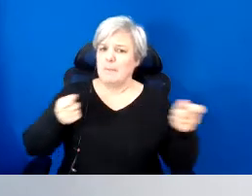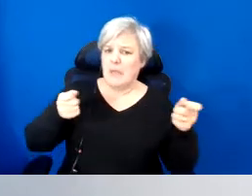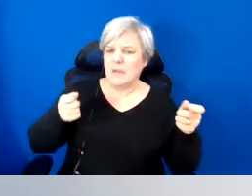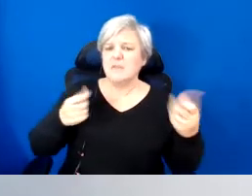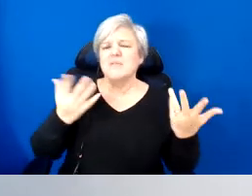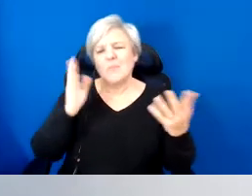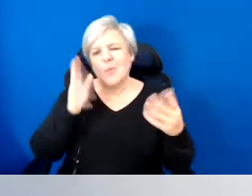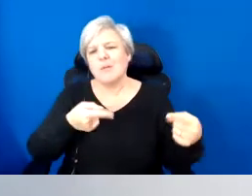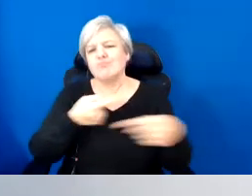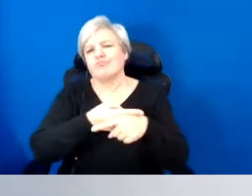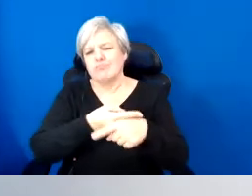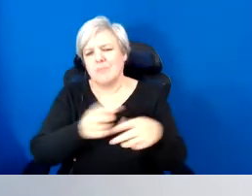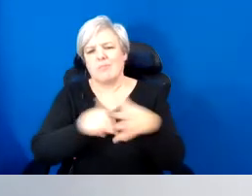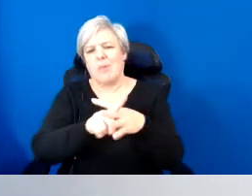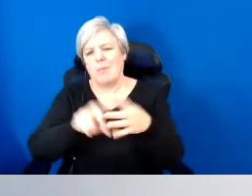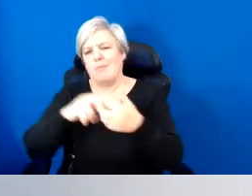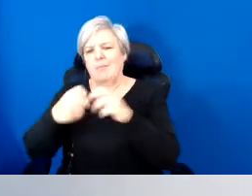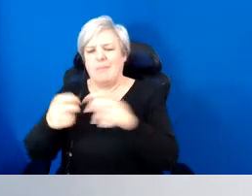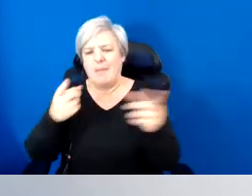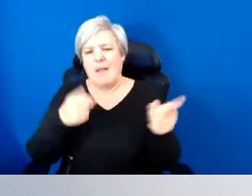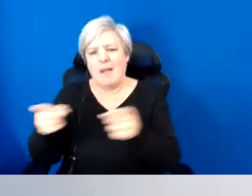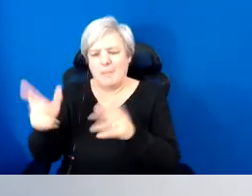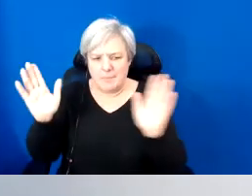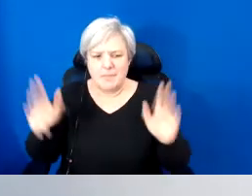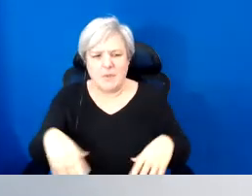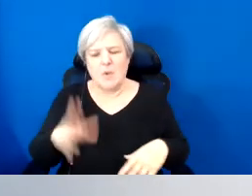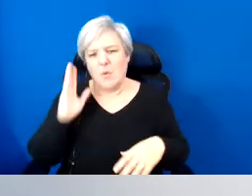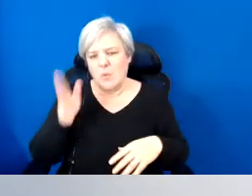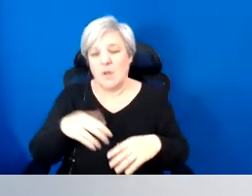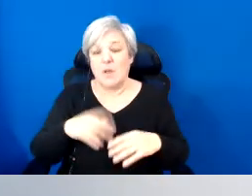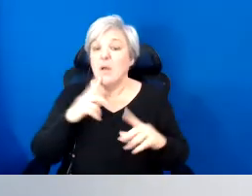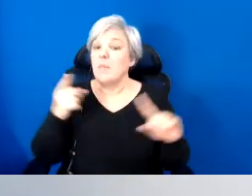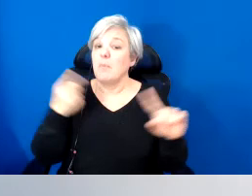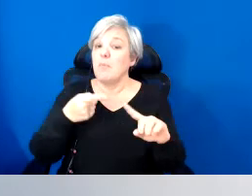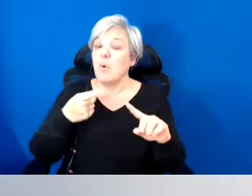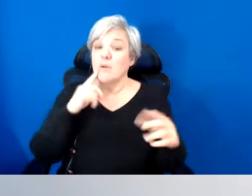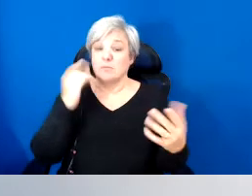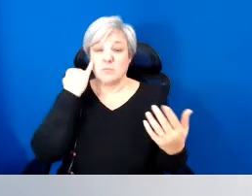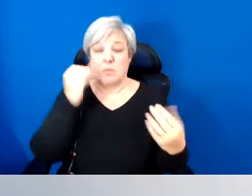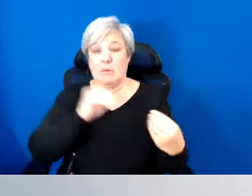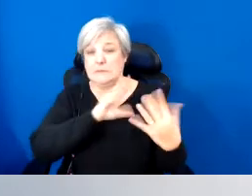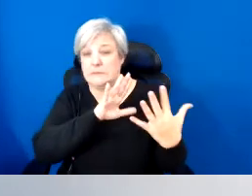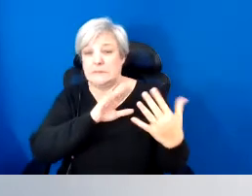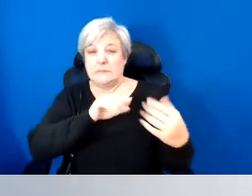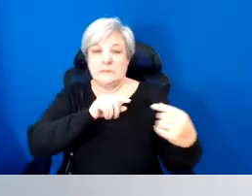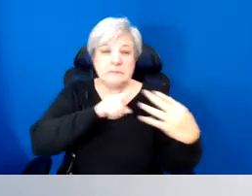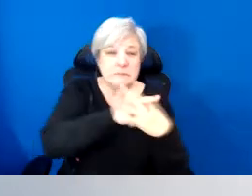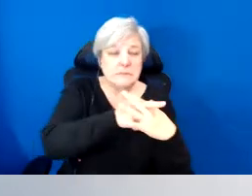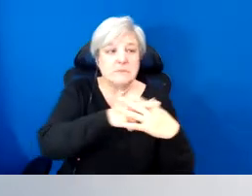will occur, likely occur in most relationships at some point. The key with conflict is how you manage the conflict, not necessarily